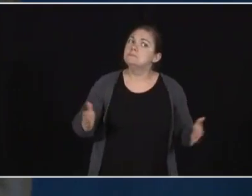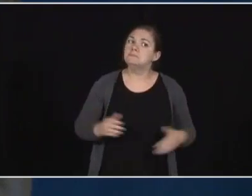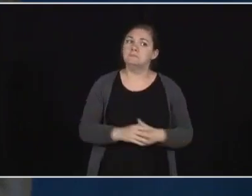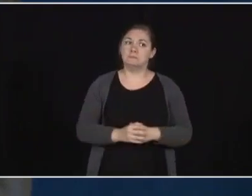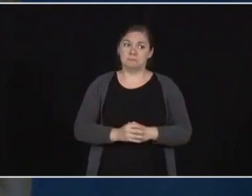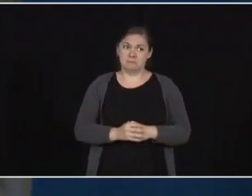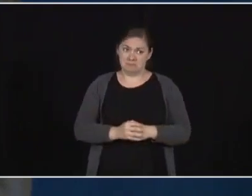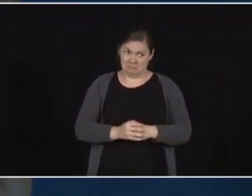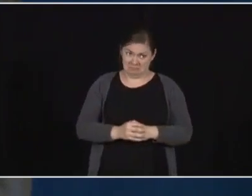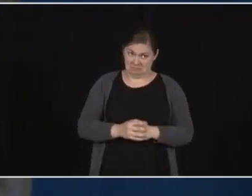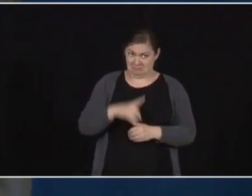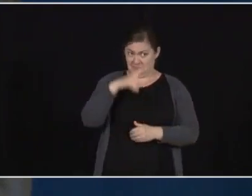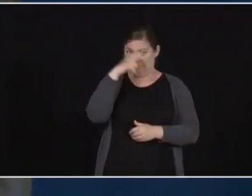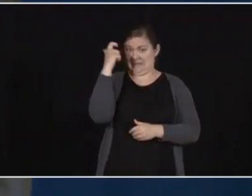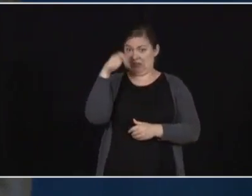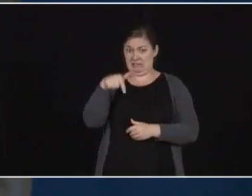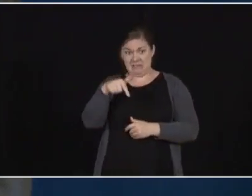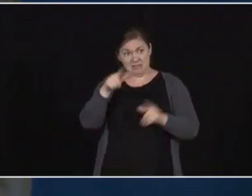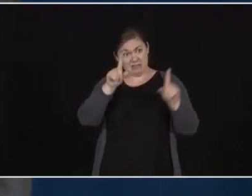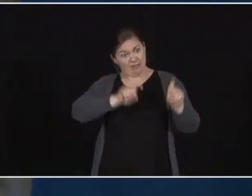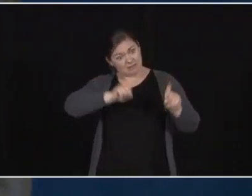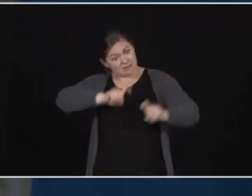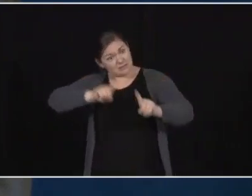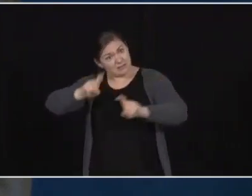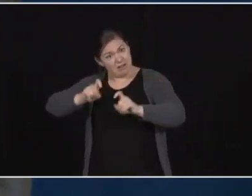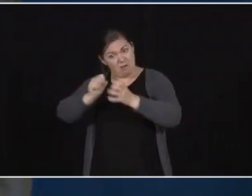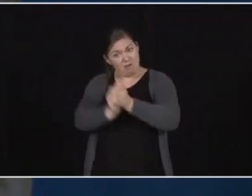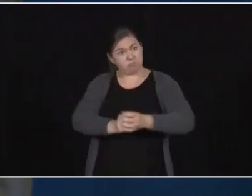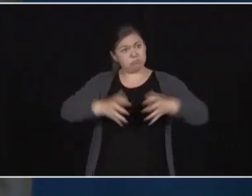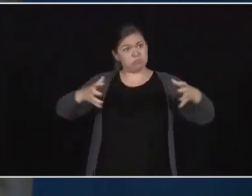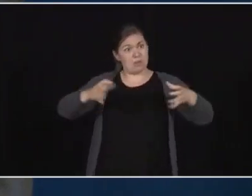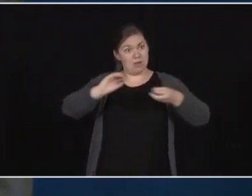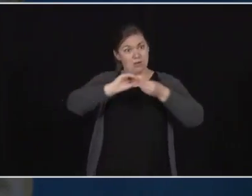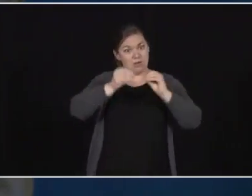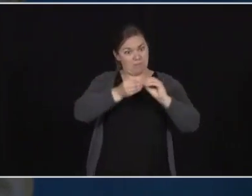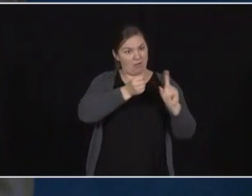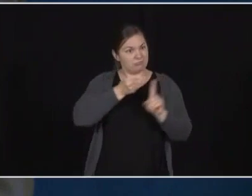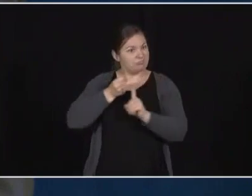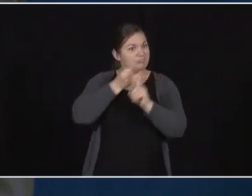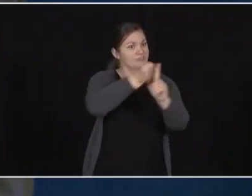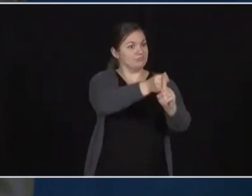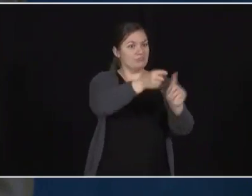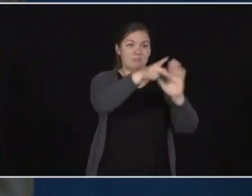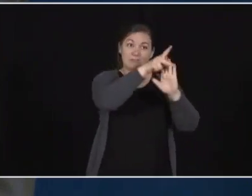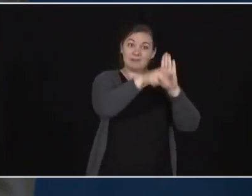Talking about testing strategies underpinning policy decisions so could you speak to that at all in terms of what we might see